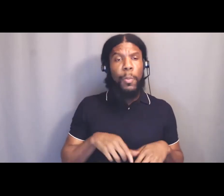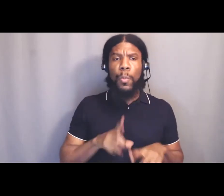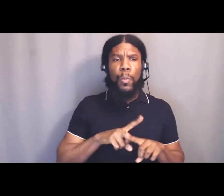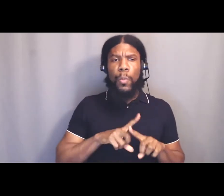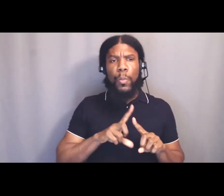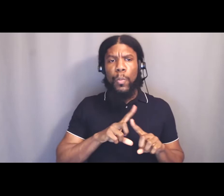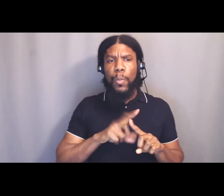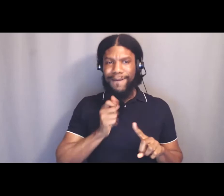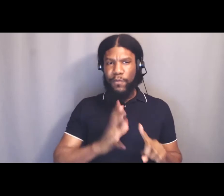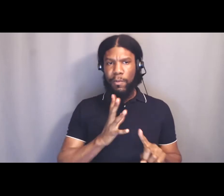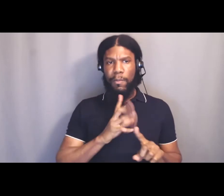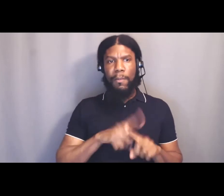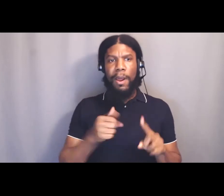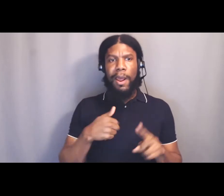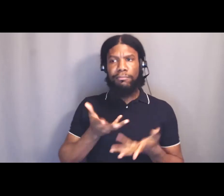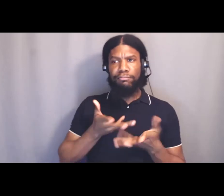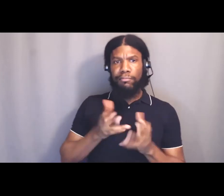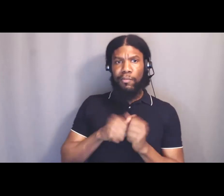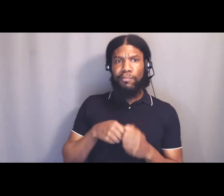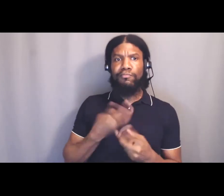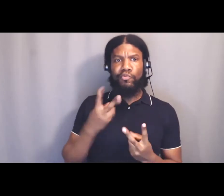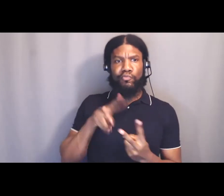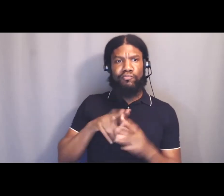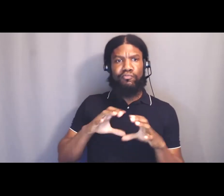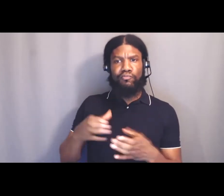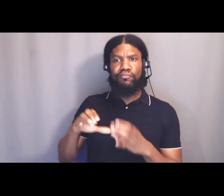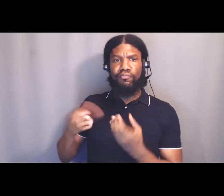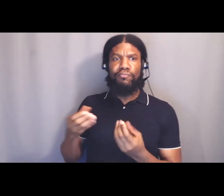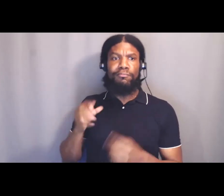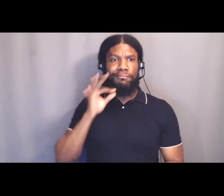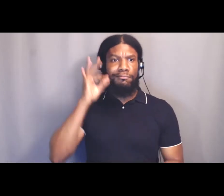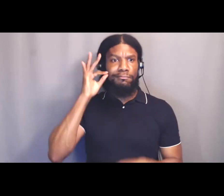with the Pachanga band of Indians. It wasn't a formal consultation.